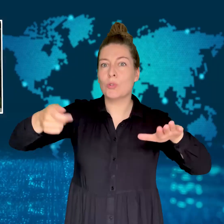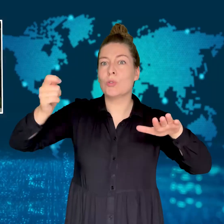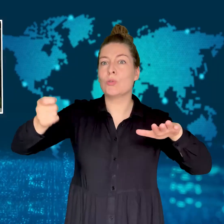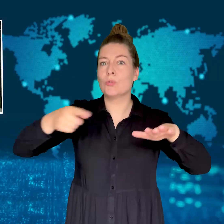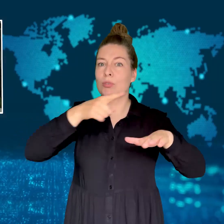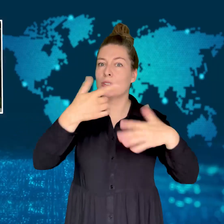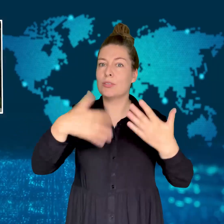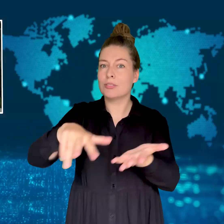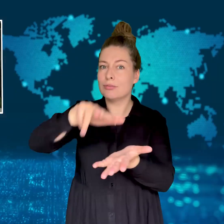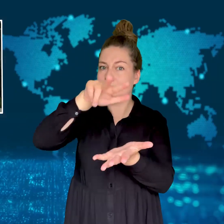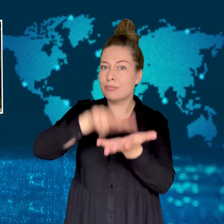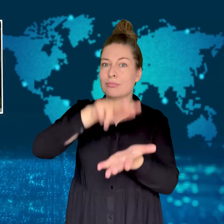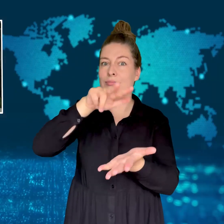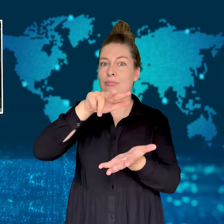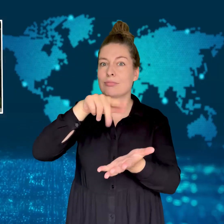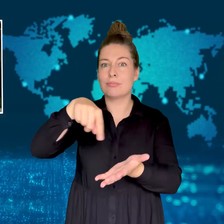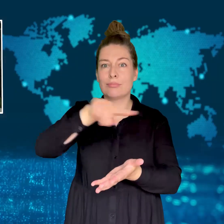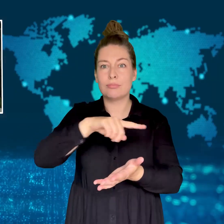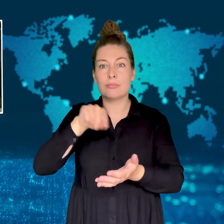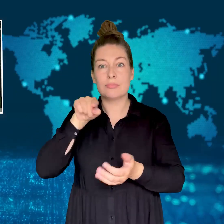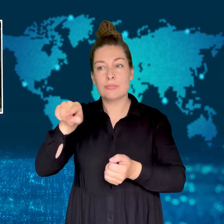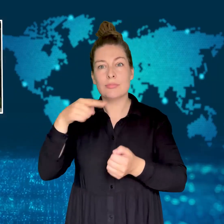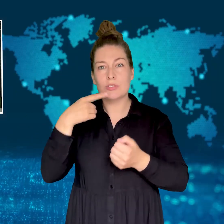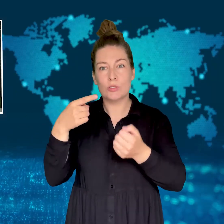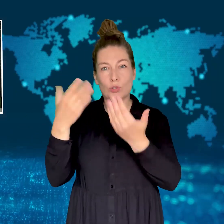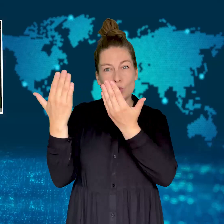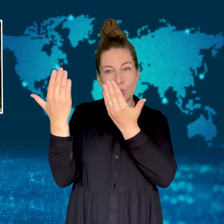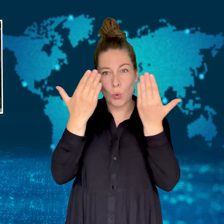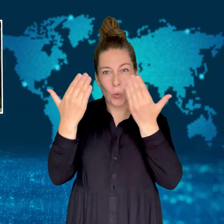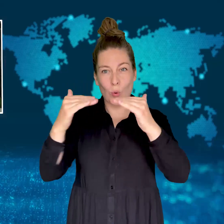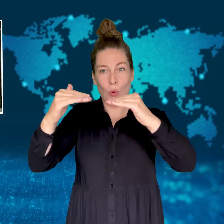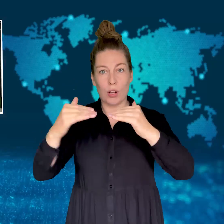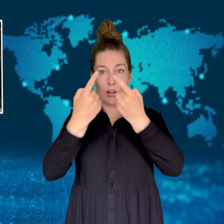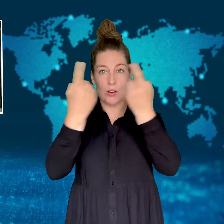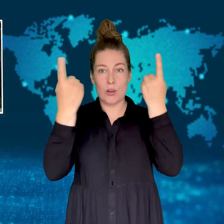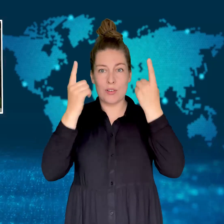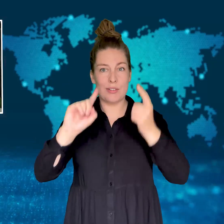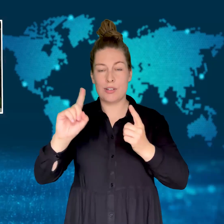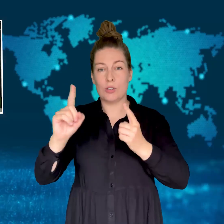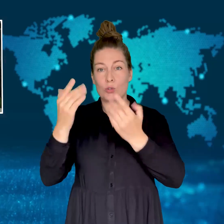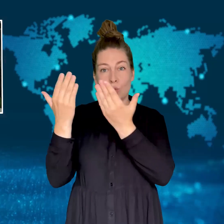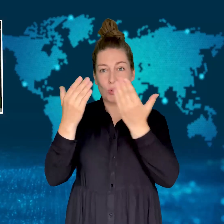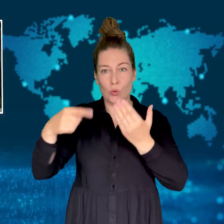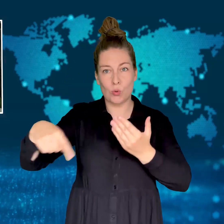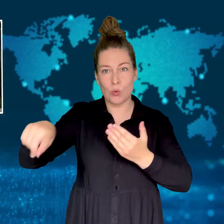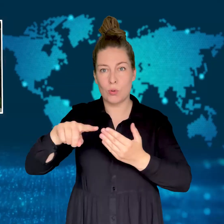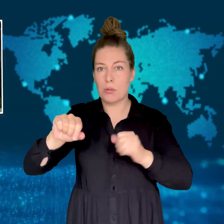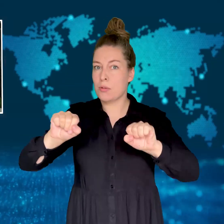for accepting students.